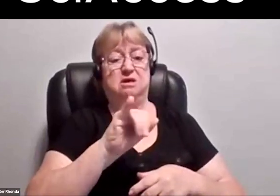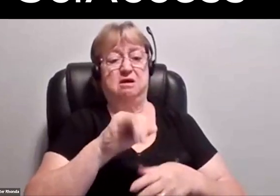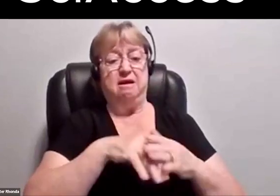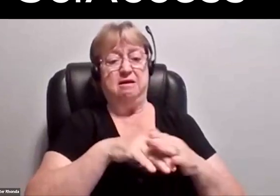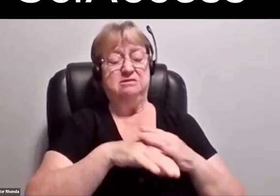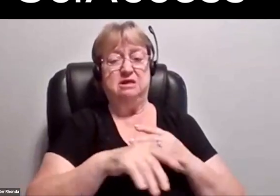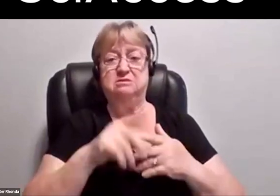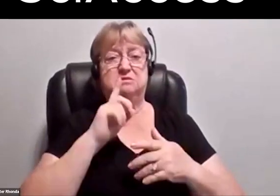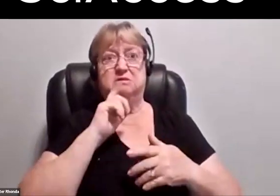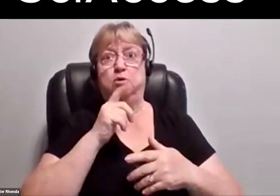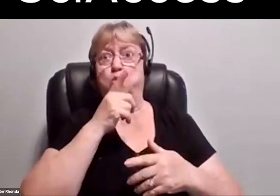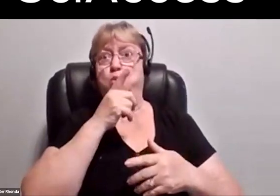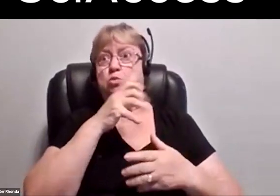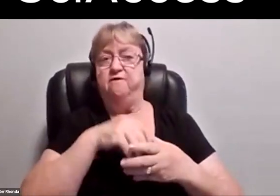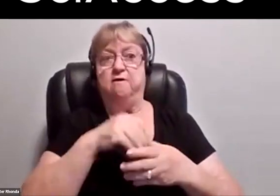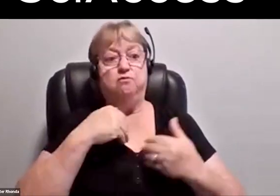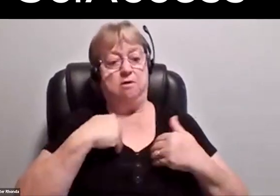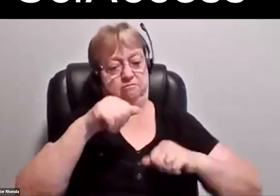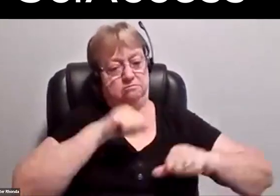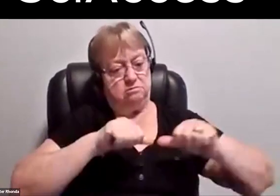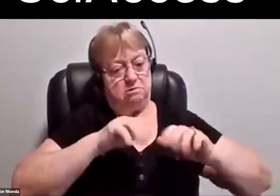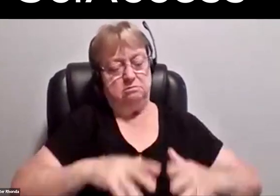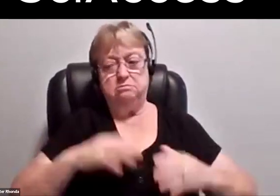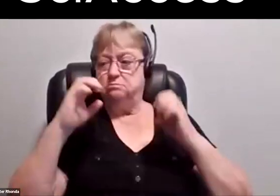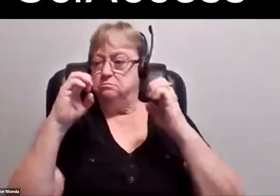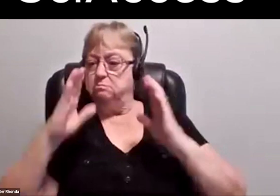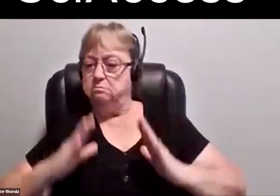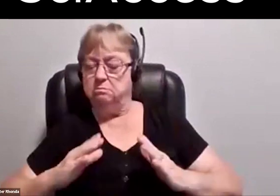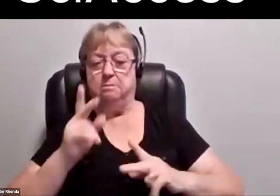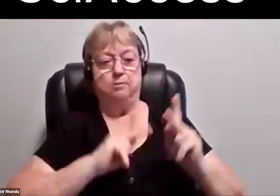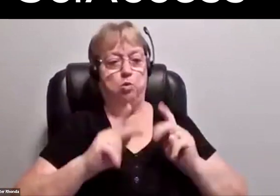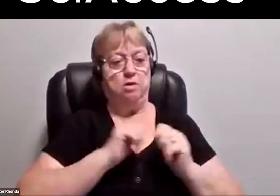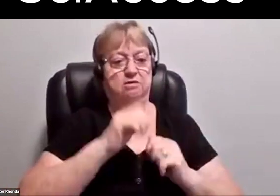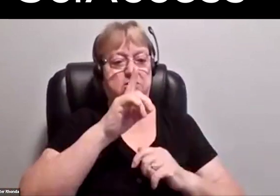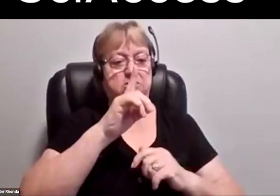There's scientists, there's educators, there's people with disabilities, there's disability advocates,